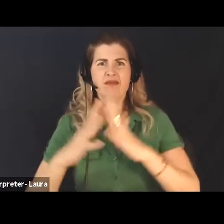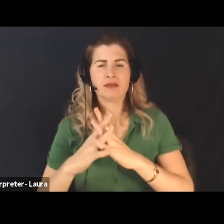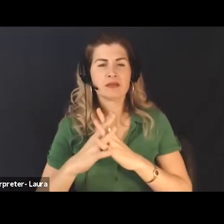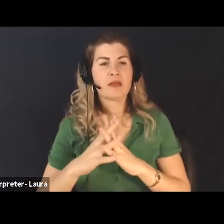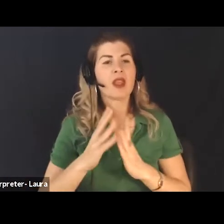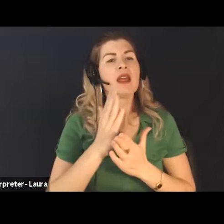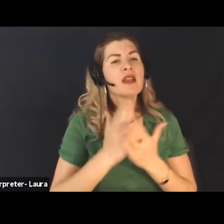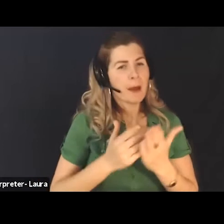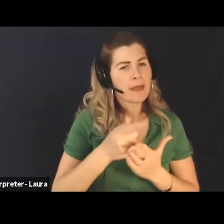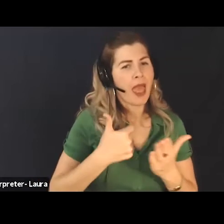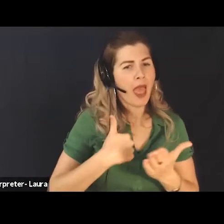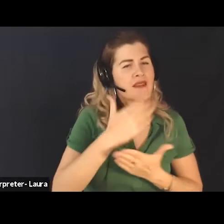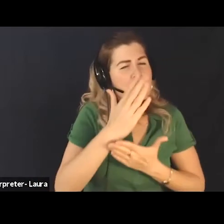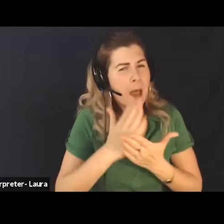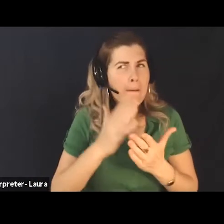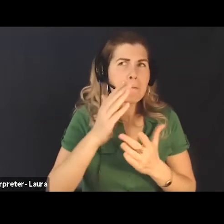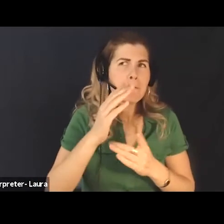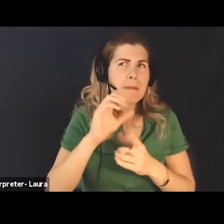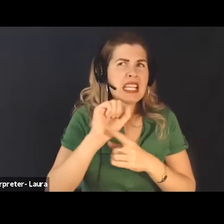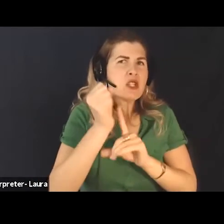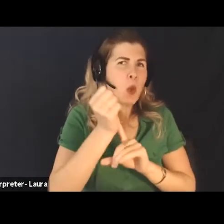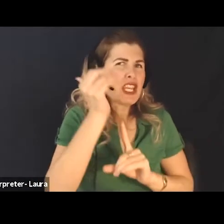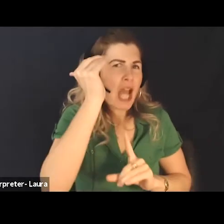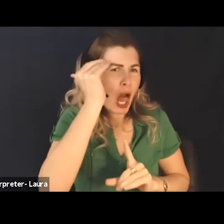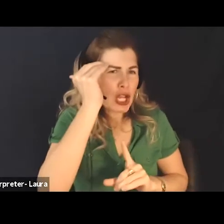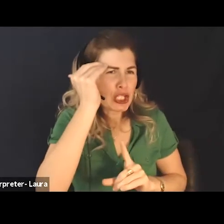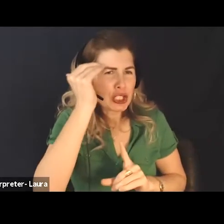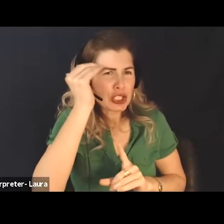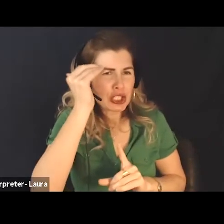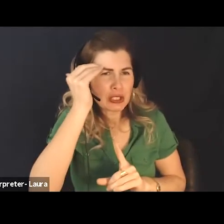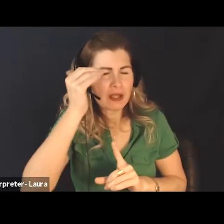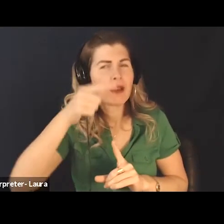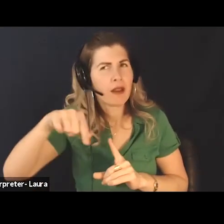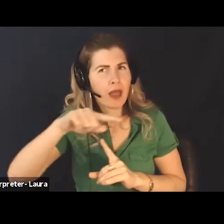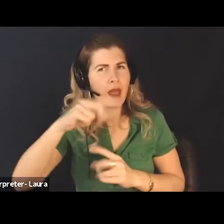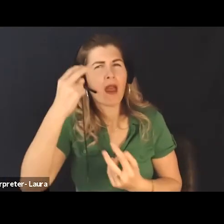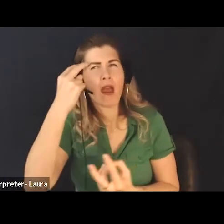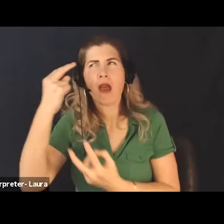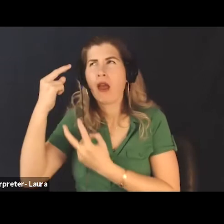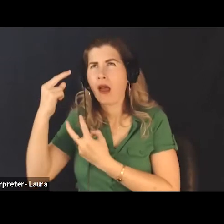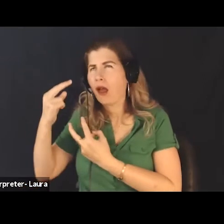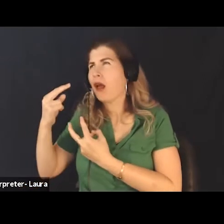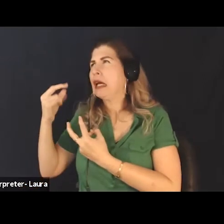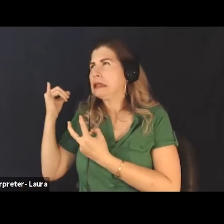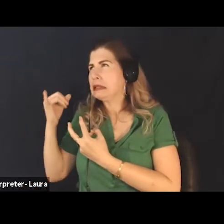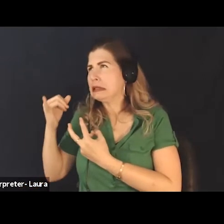about their own experiences with institutions that they used to make inferences about the probable features of